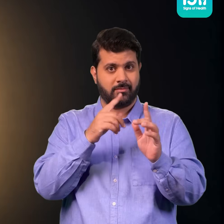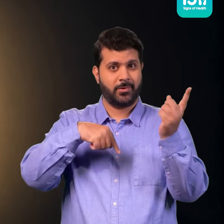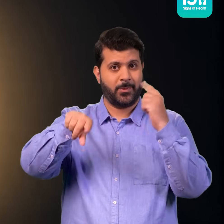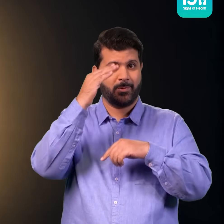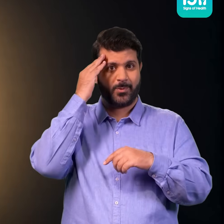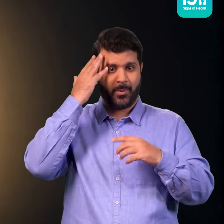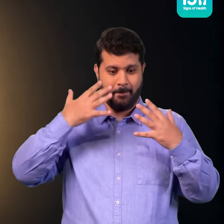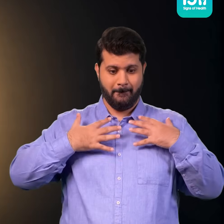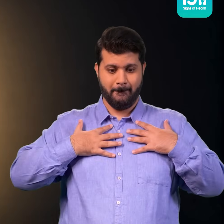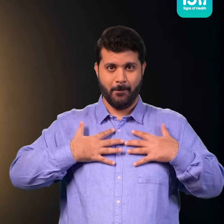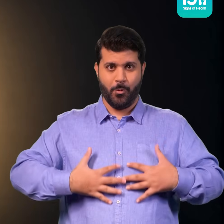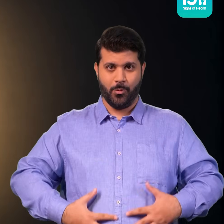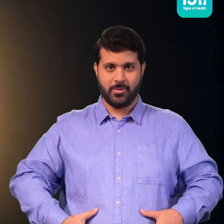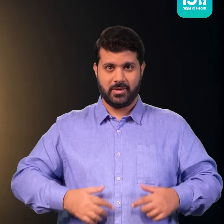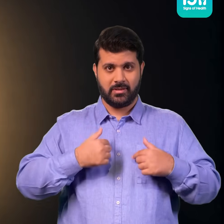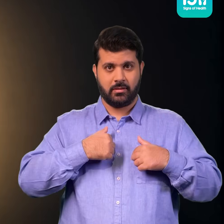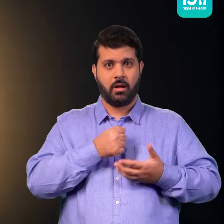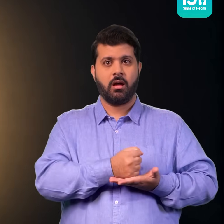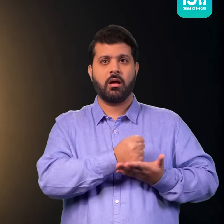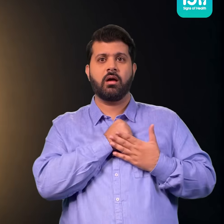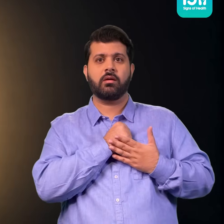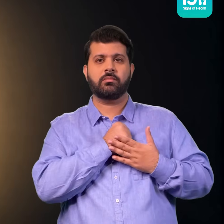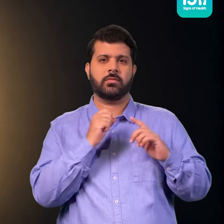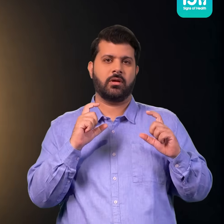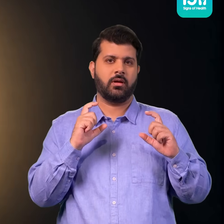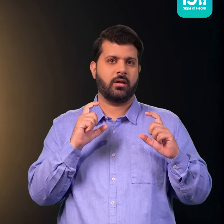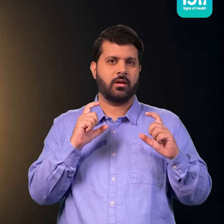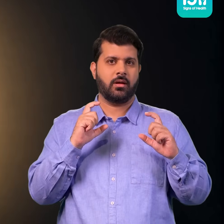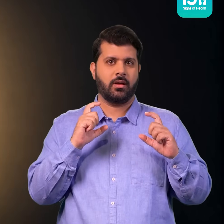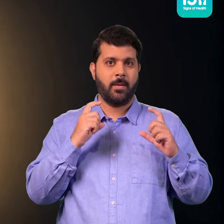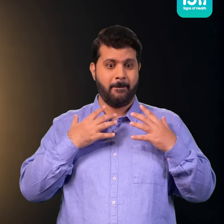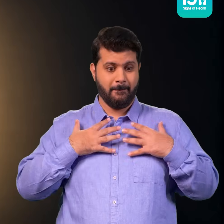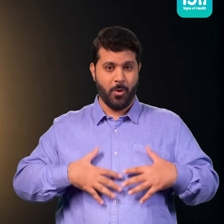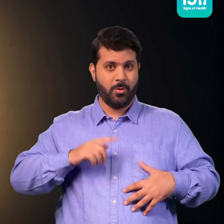We all know our body helps us in many ways, and we should take care of it.